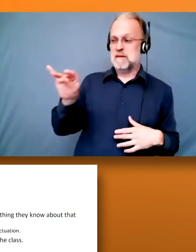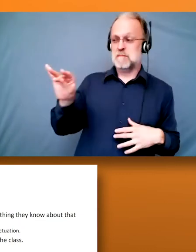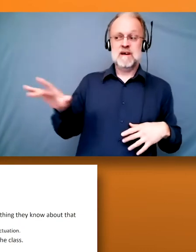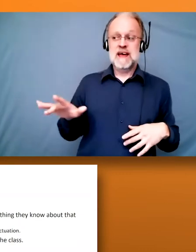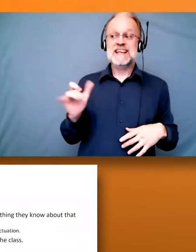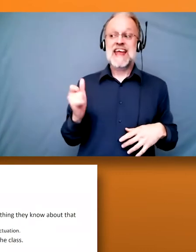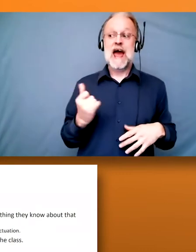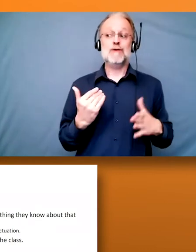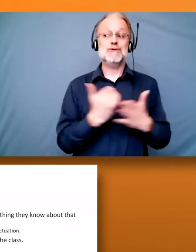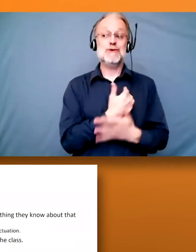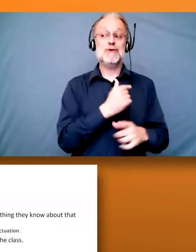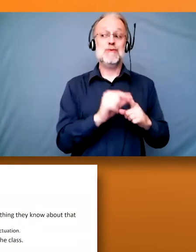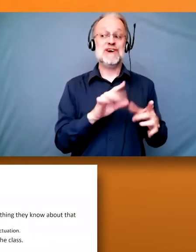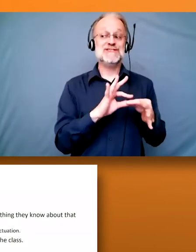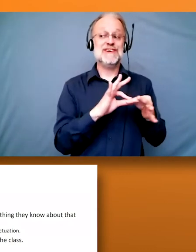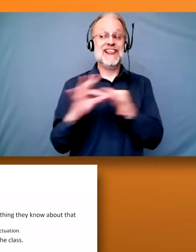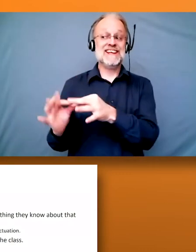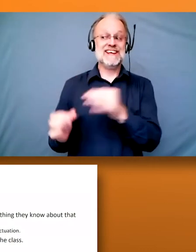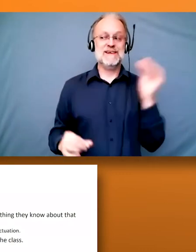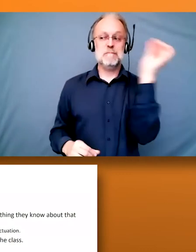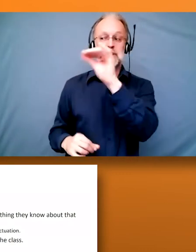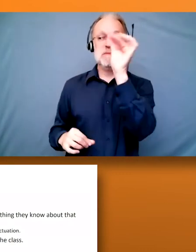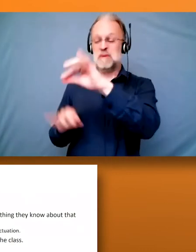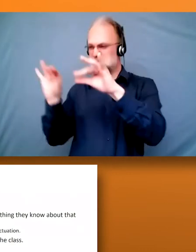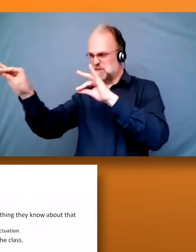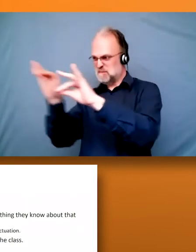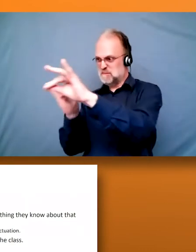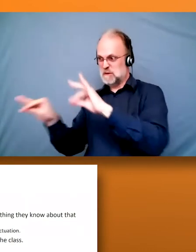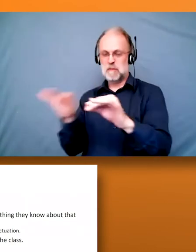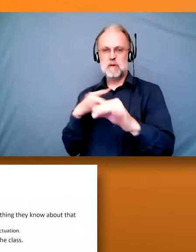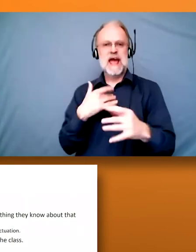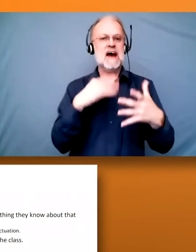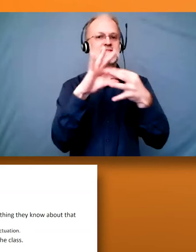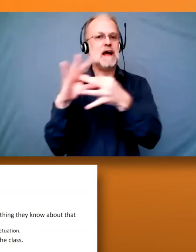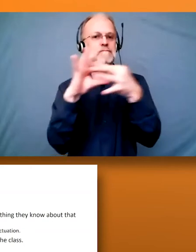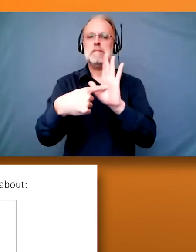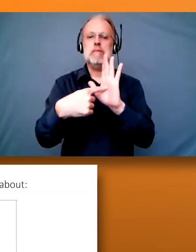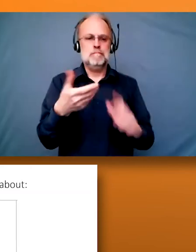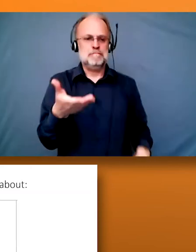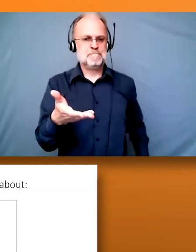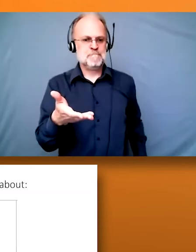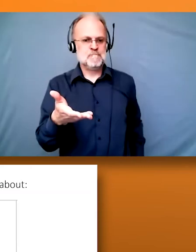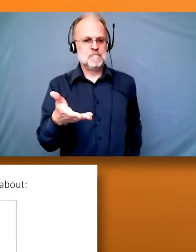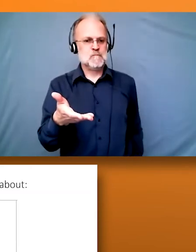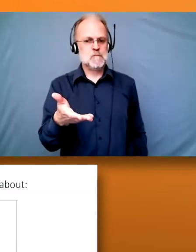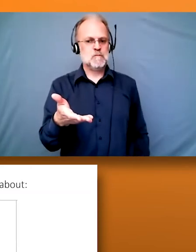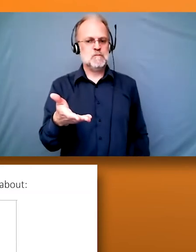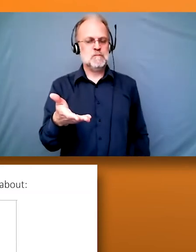if you're about to teach some new words related to that topic, you can kind of prime that. Here's an example.